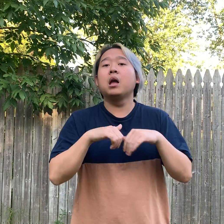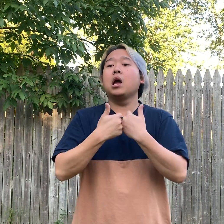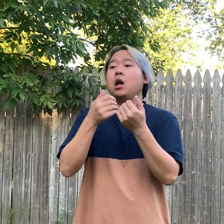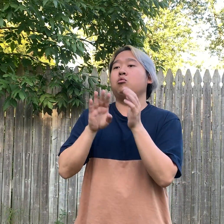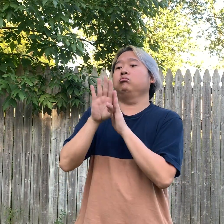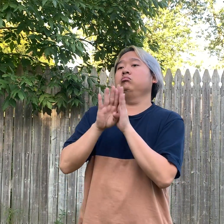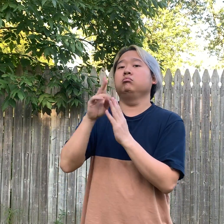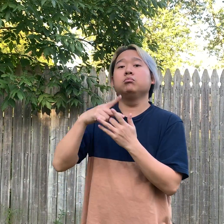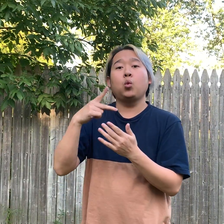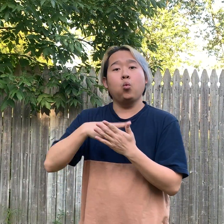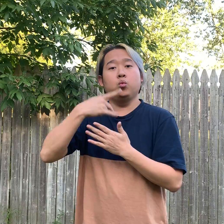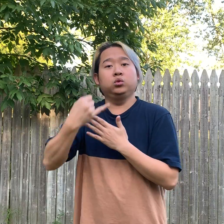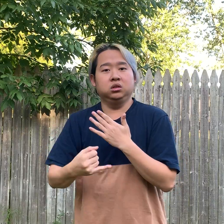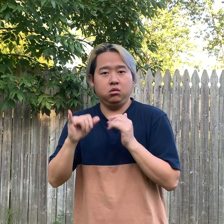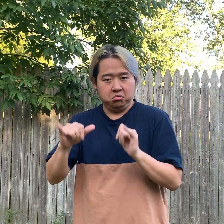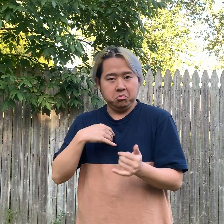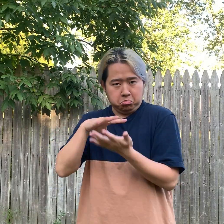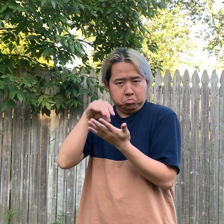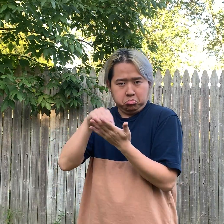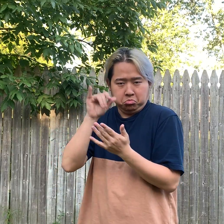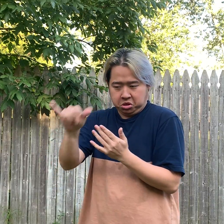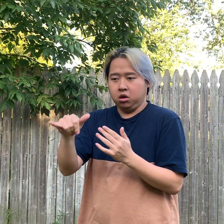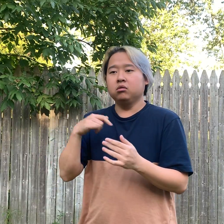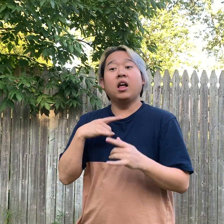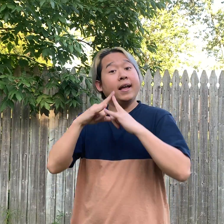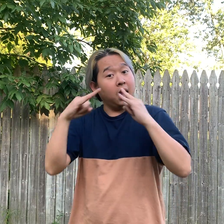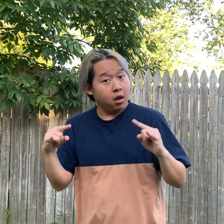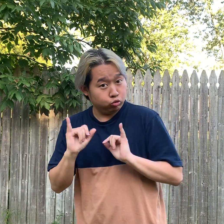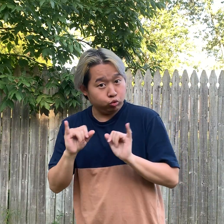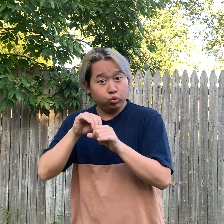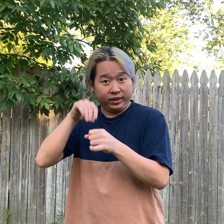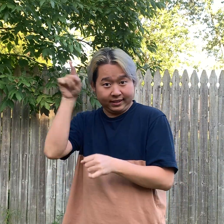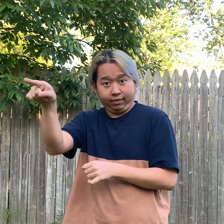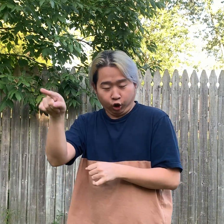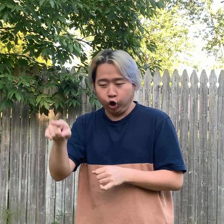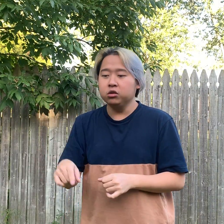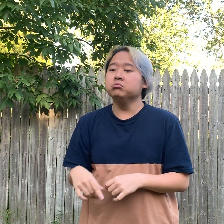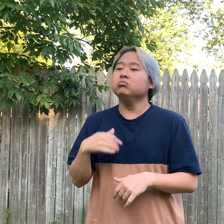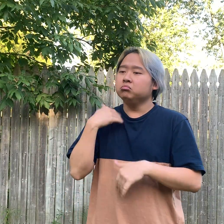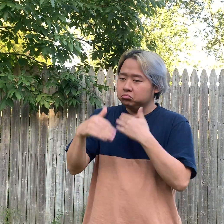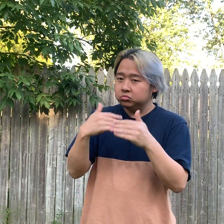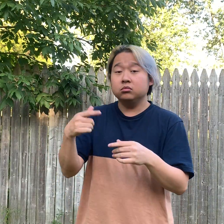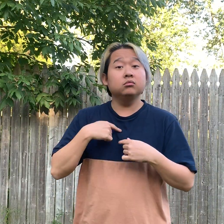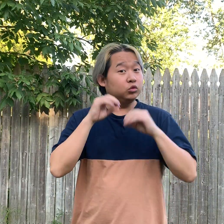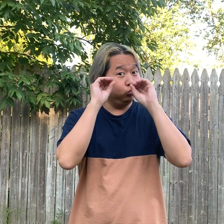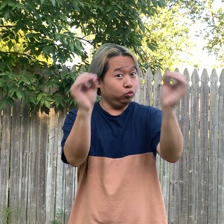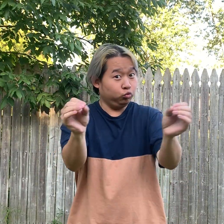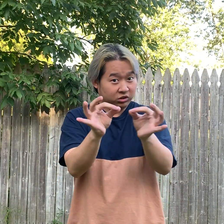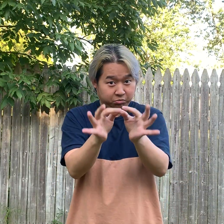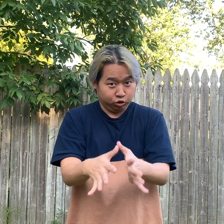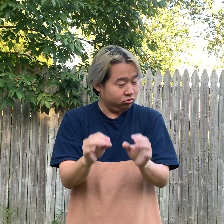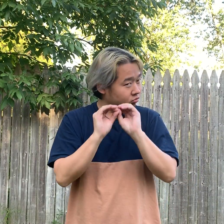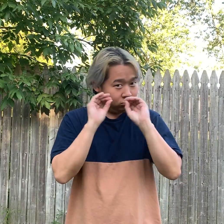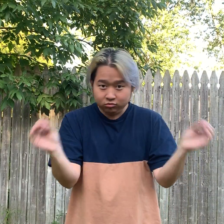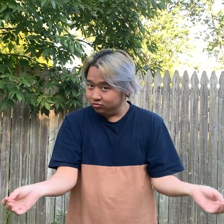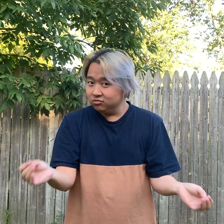and how to develop a project. We also camped while we were there. I had NO interpreter while participating in this program.